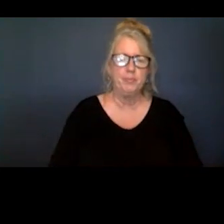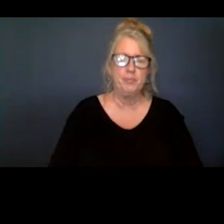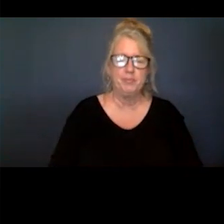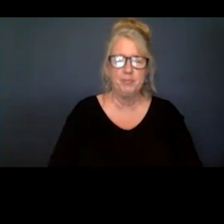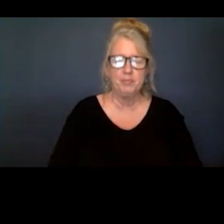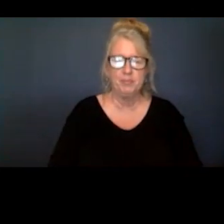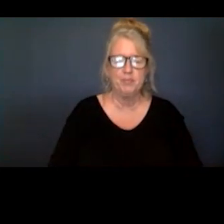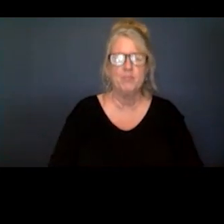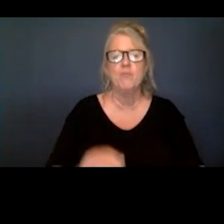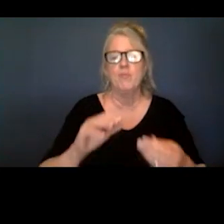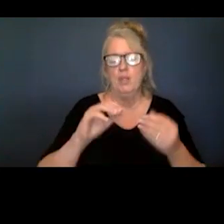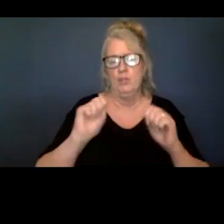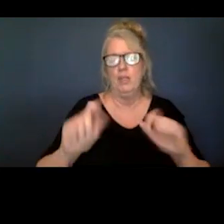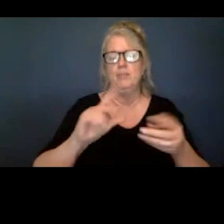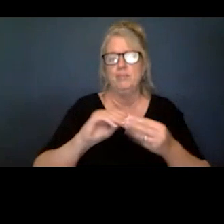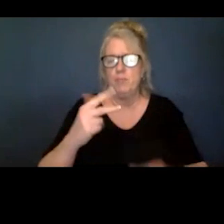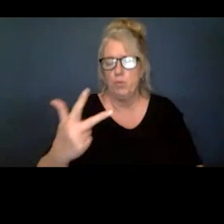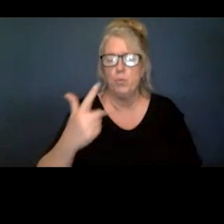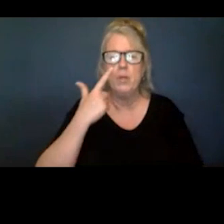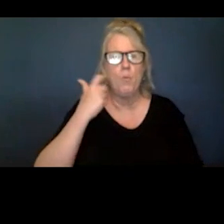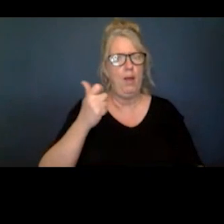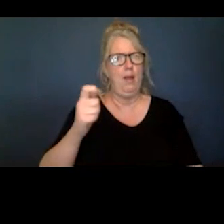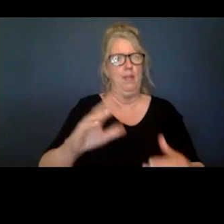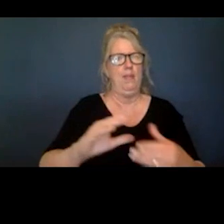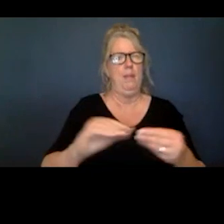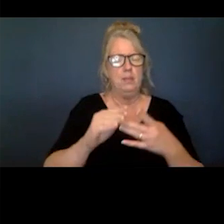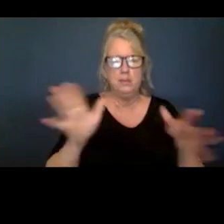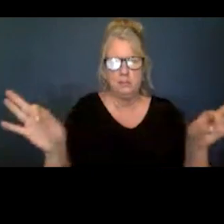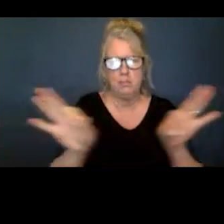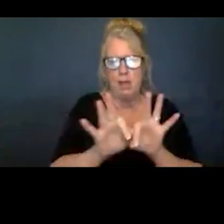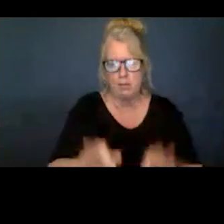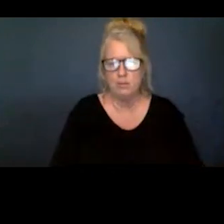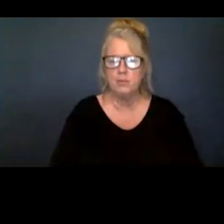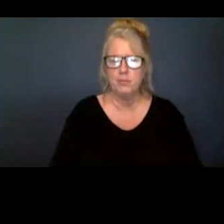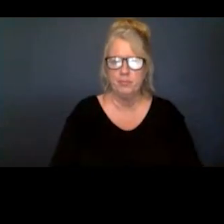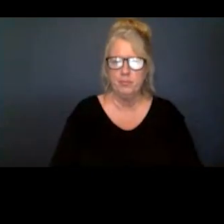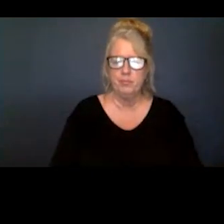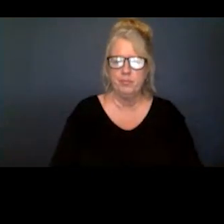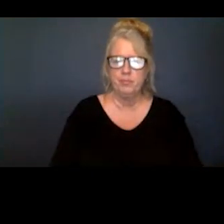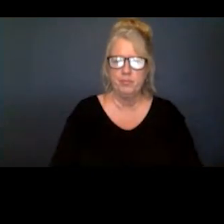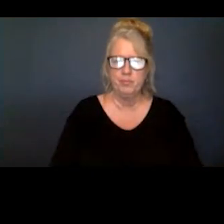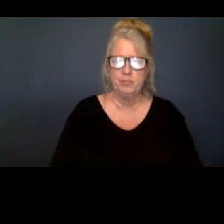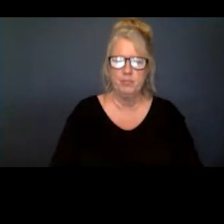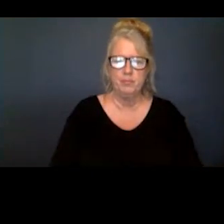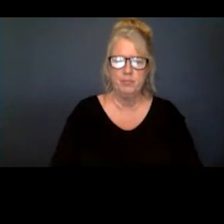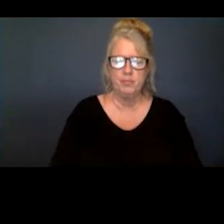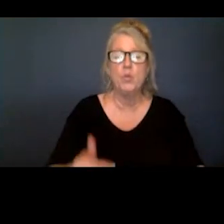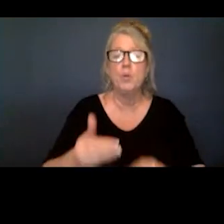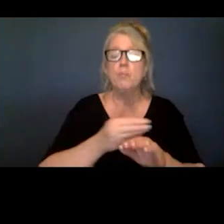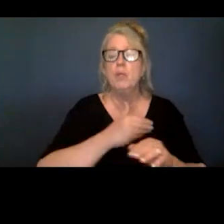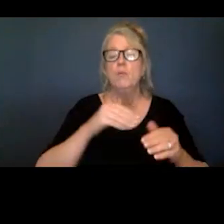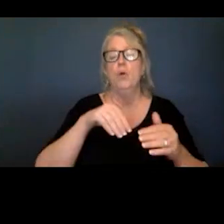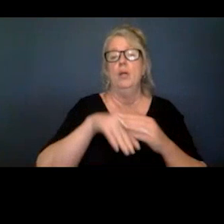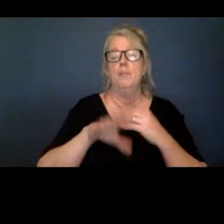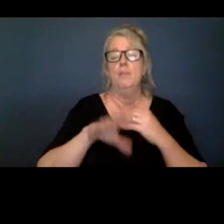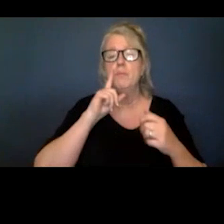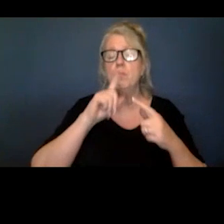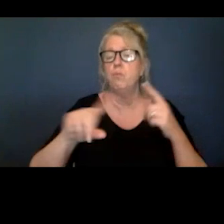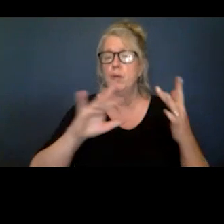Slide 3, Why does messaging matter? Before we get into the weeds of outreach strategy, we need